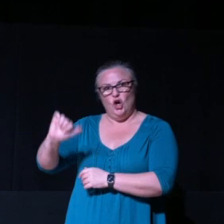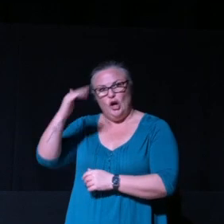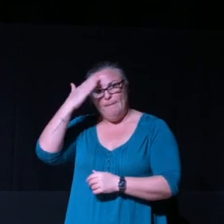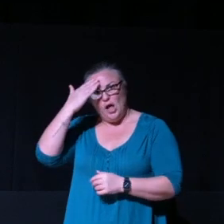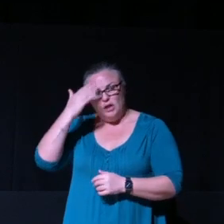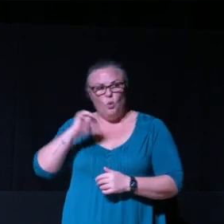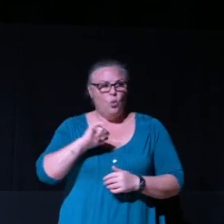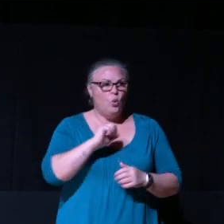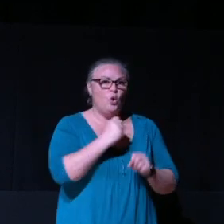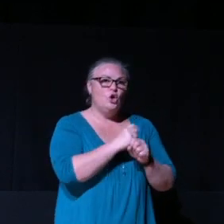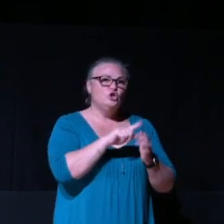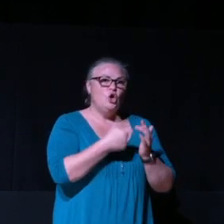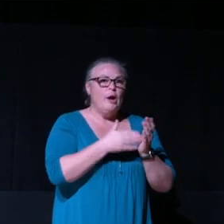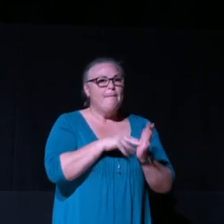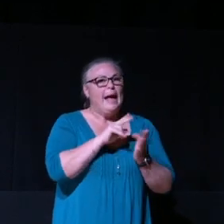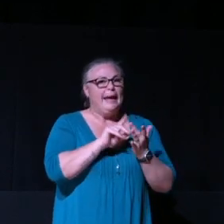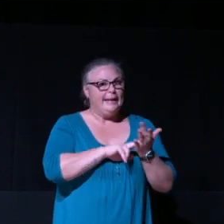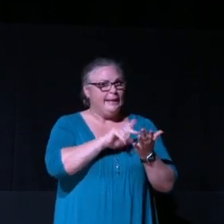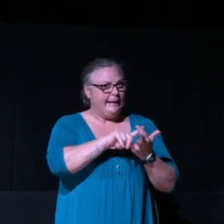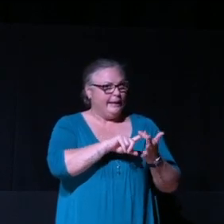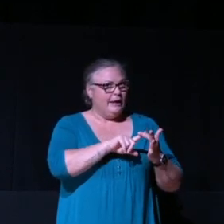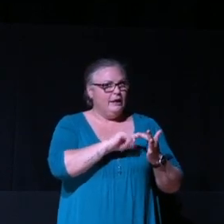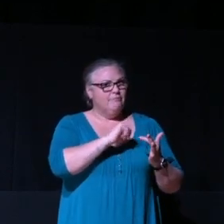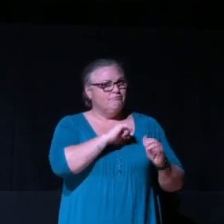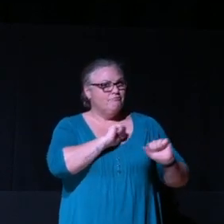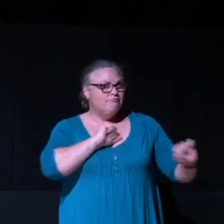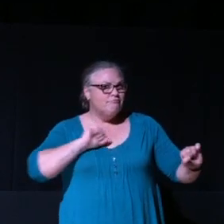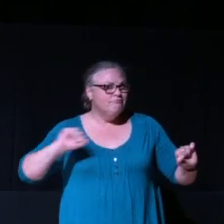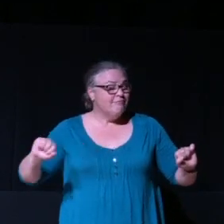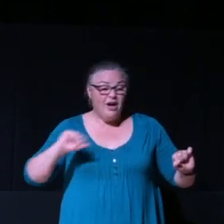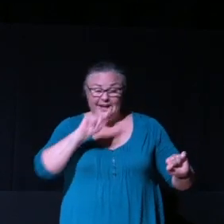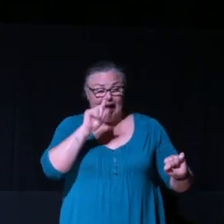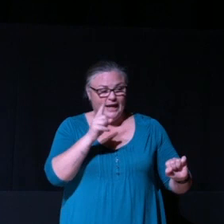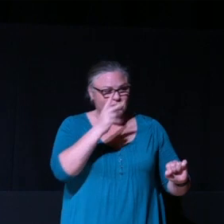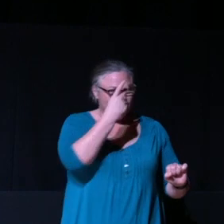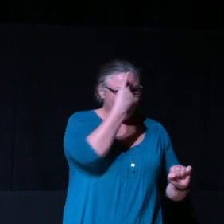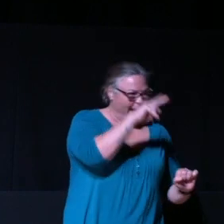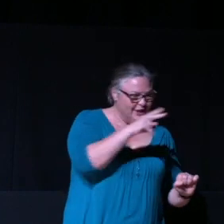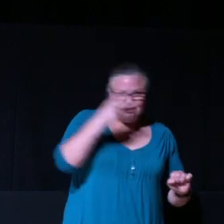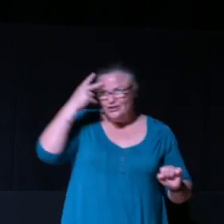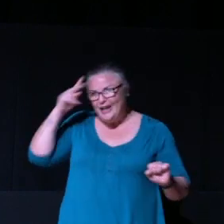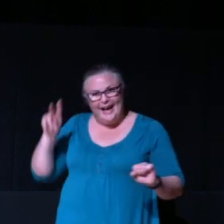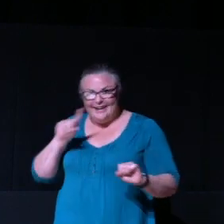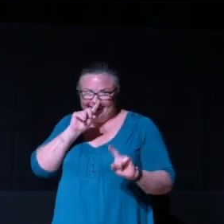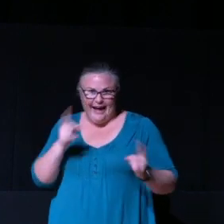or in this case Anne's, but there was a lot of other people watching who might not understand. So if I got stuck in name